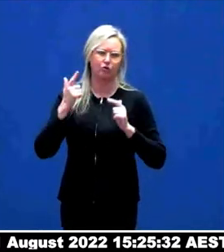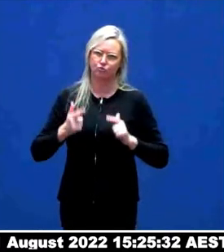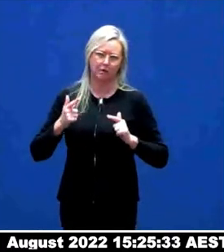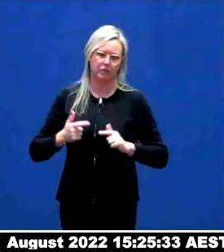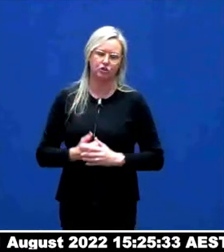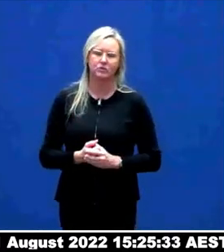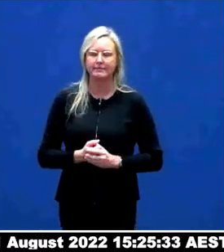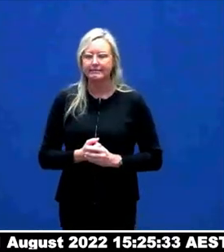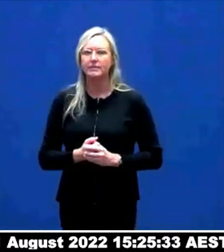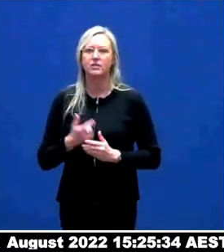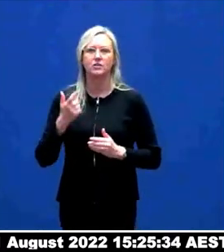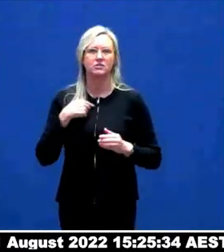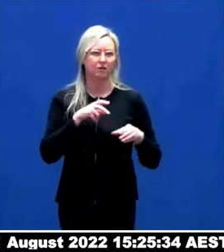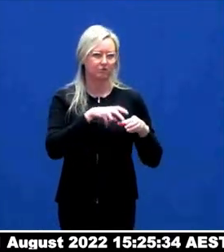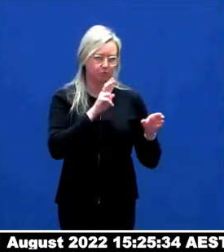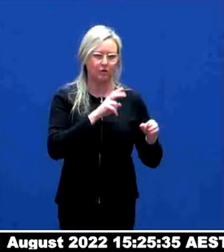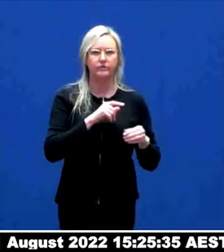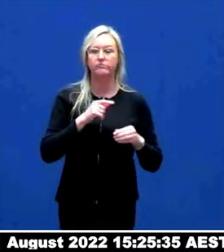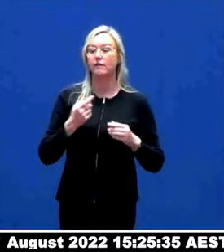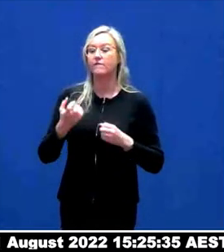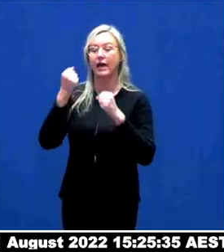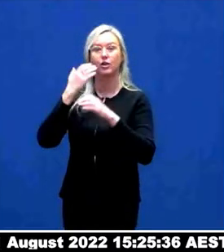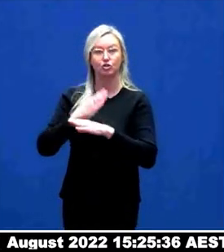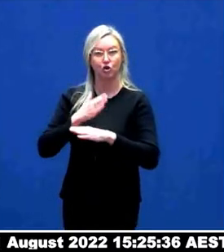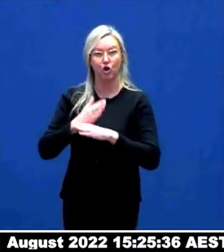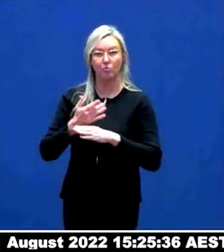So, I got out of there and got a job and pretty much self-supporting on a - pretty